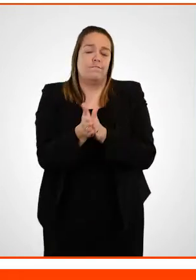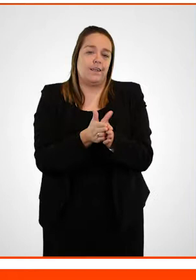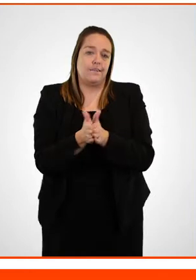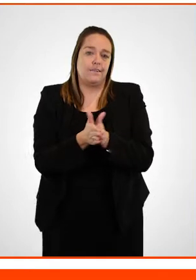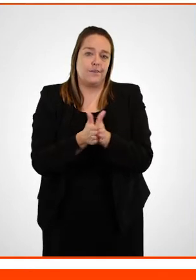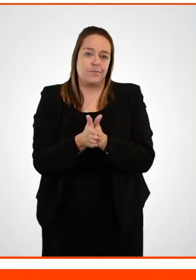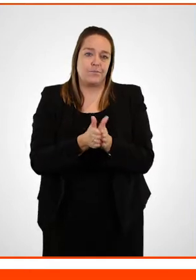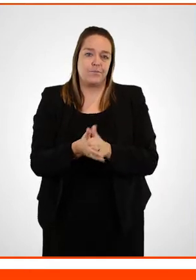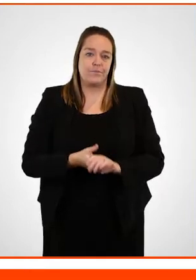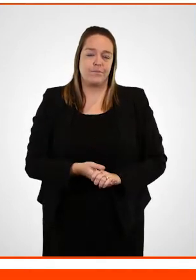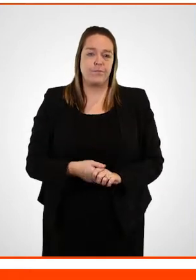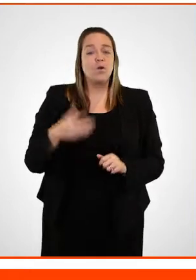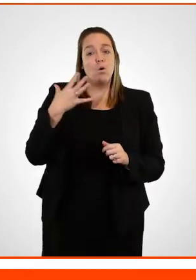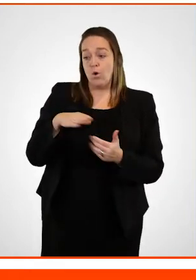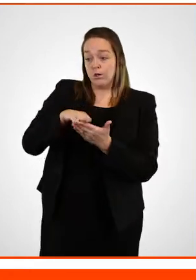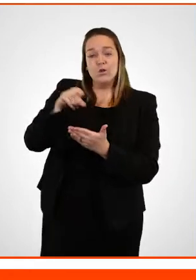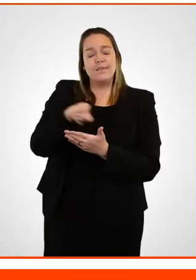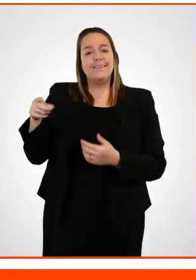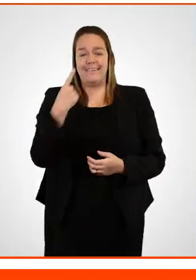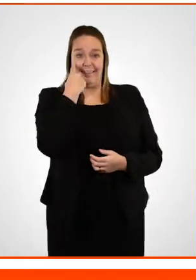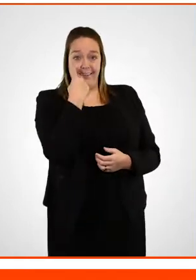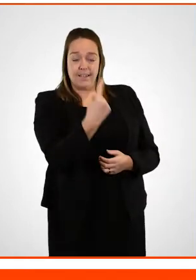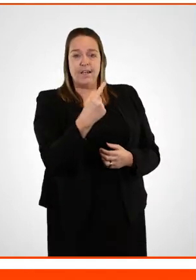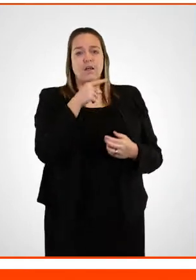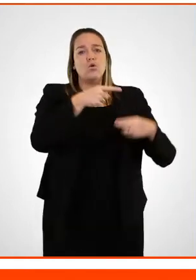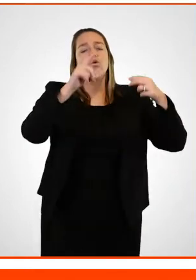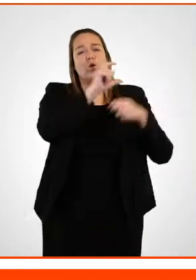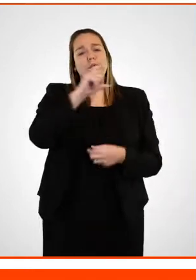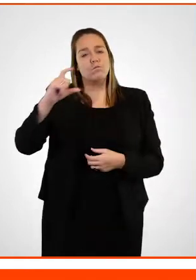So what we want to do is expose students to closed captions